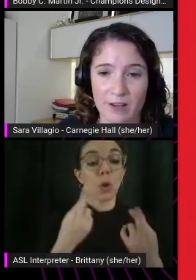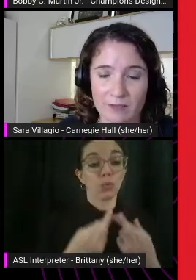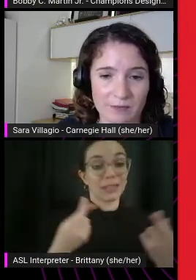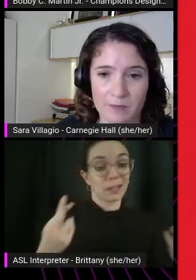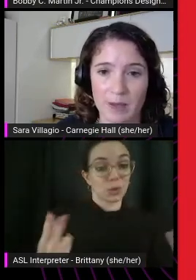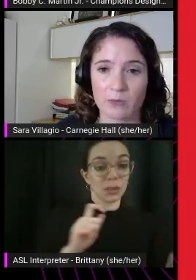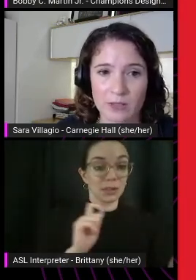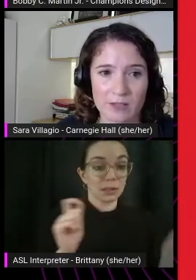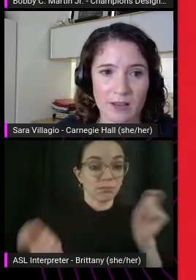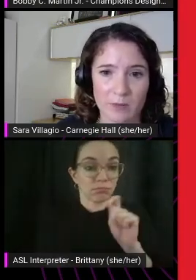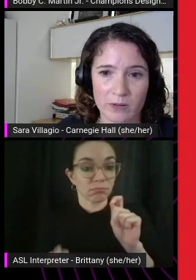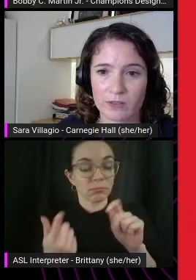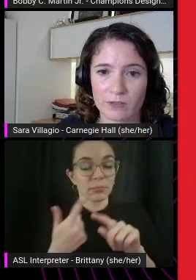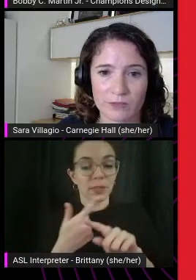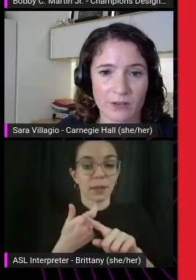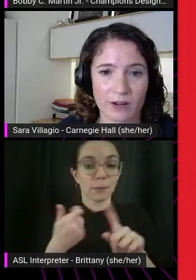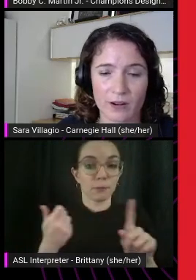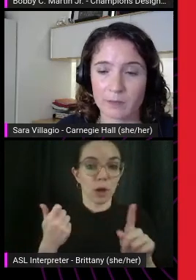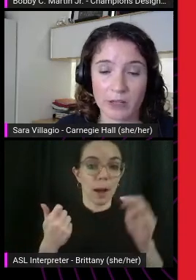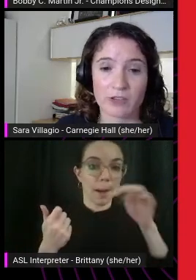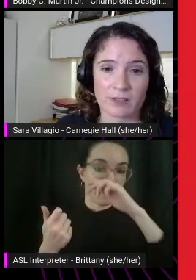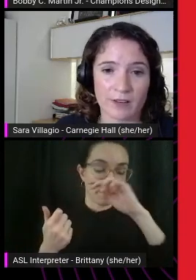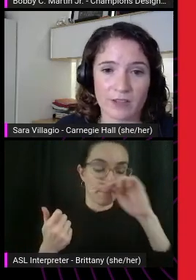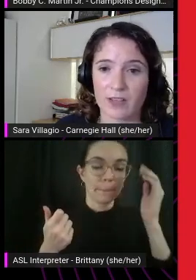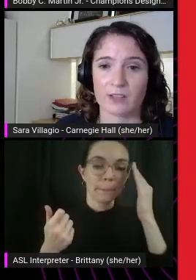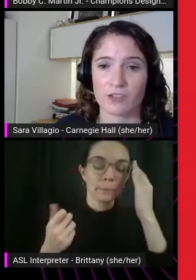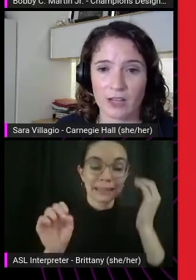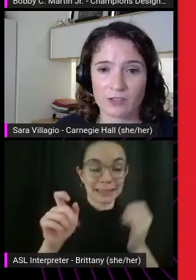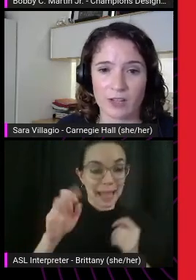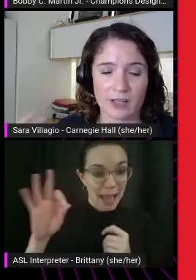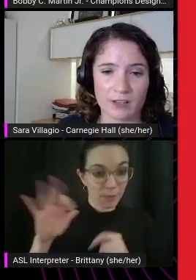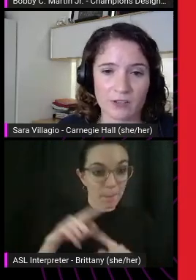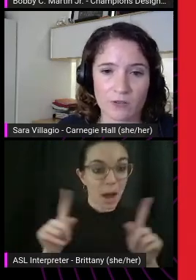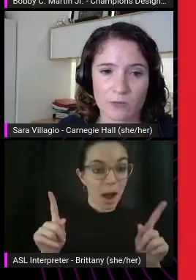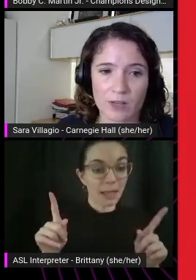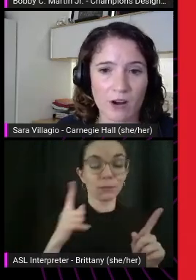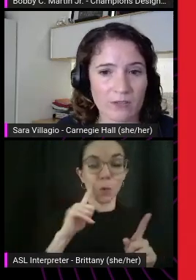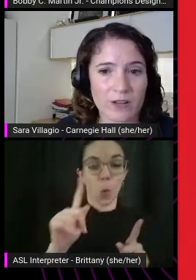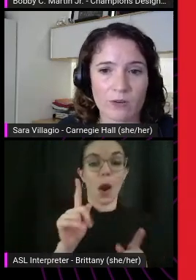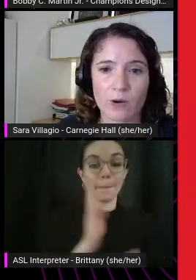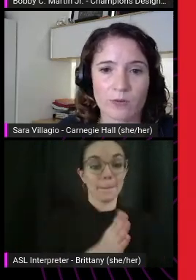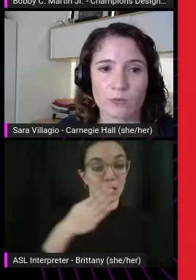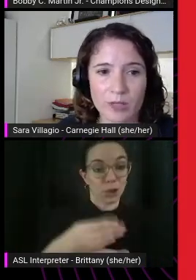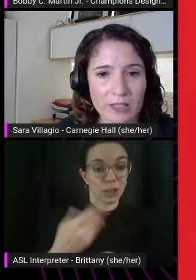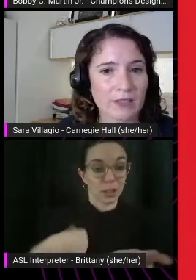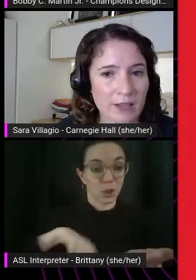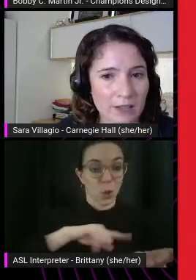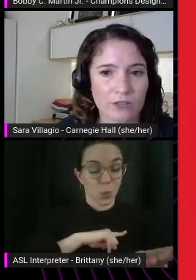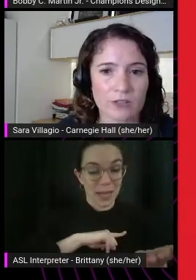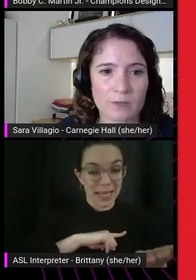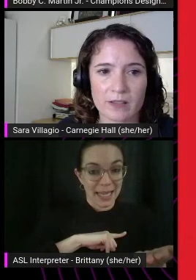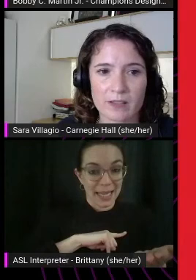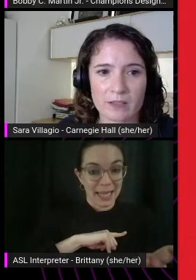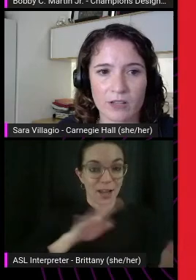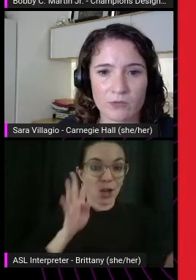staff bandwidth time, but also for our budgets. Everything had changed. So, we carved out what was really essential to make this launch